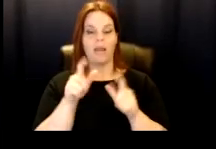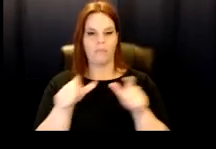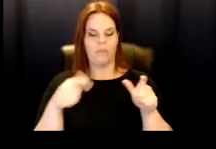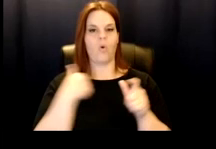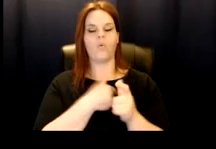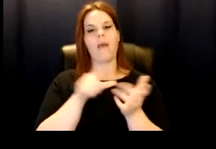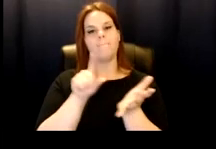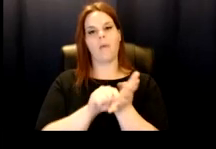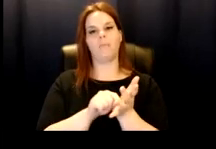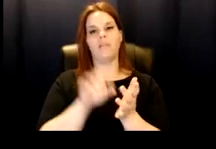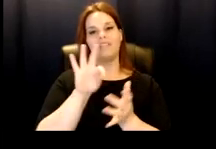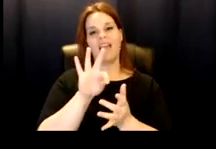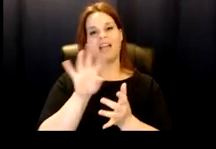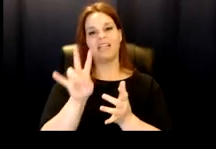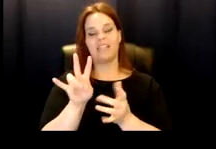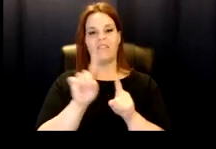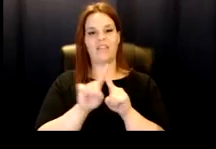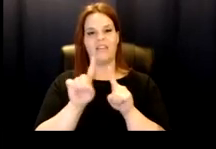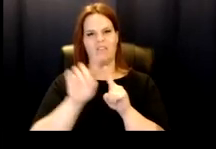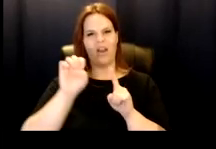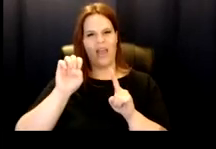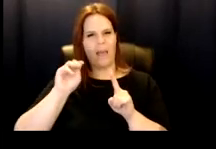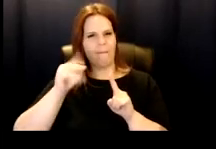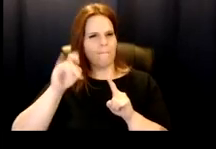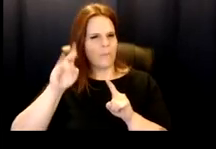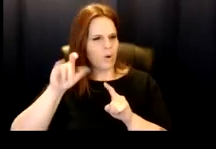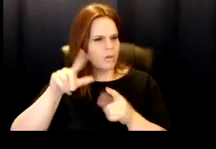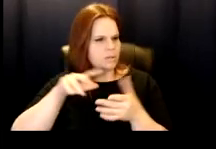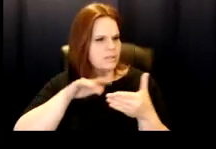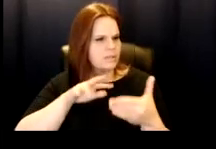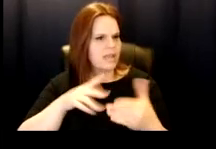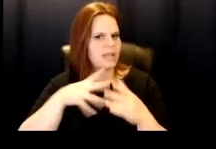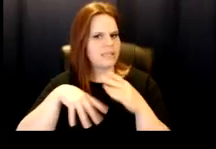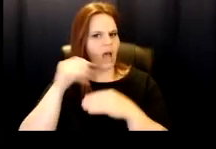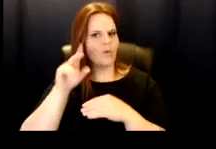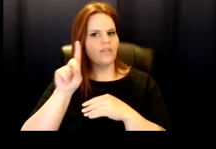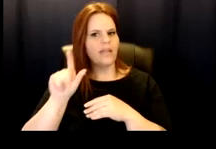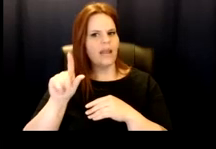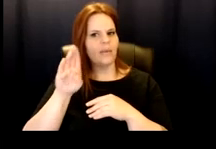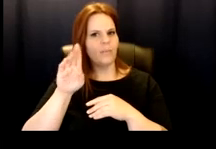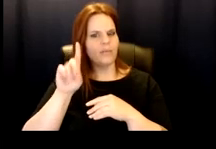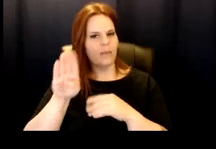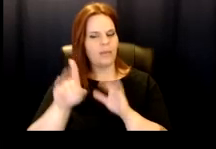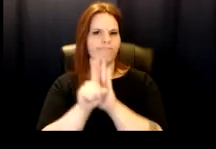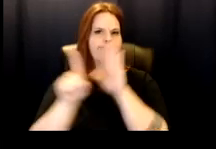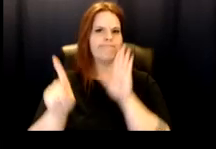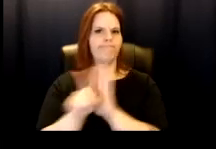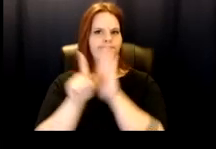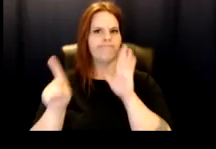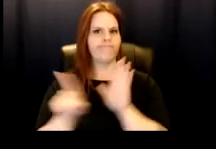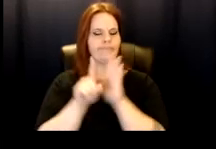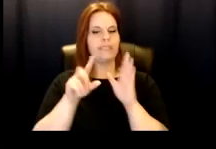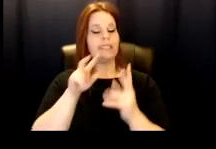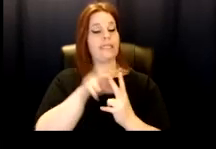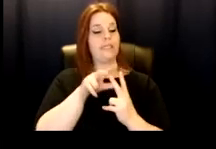97 different empirical studies out of this database, either in print or in press. We